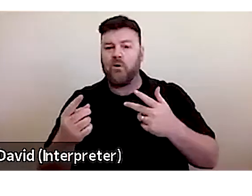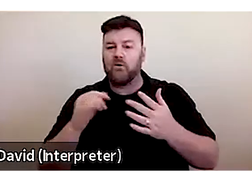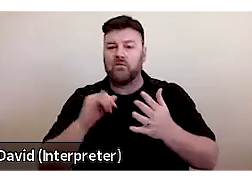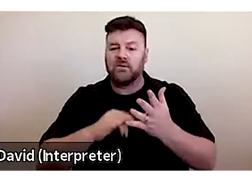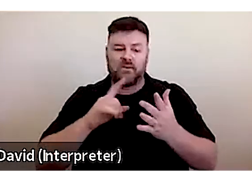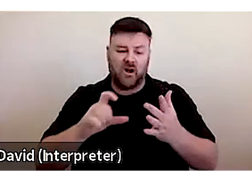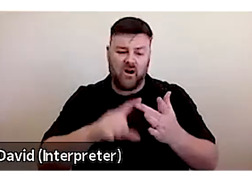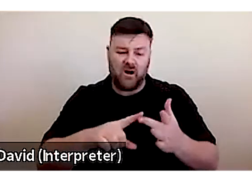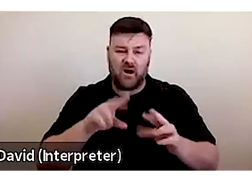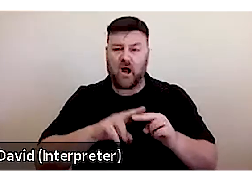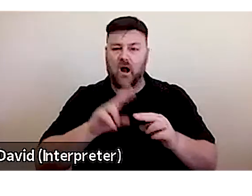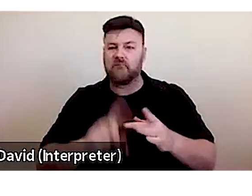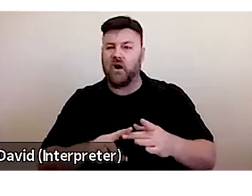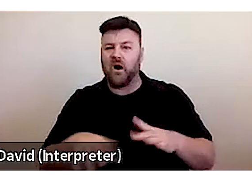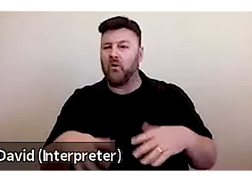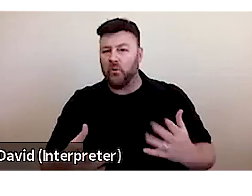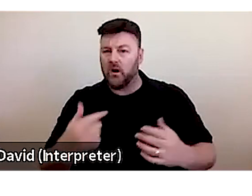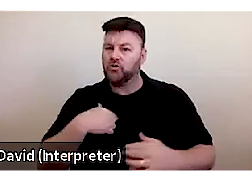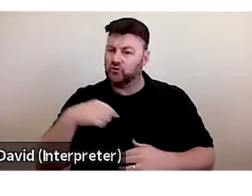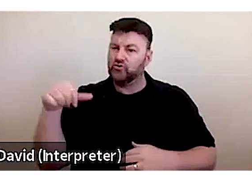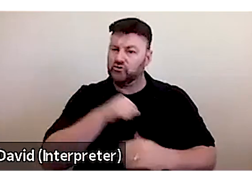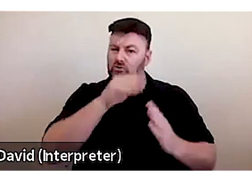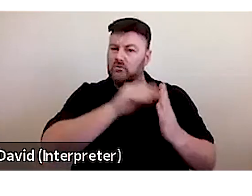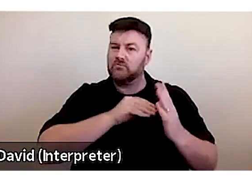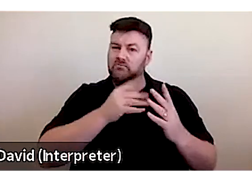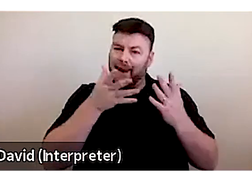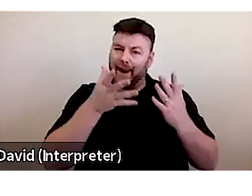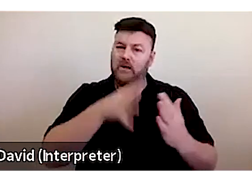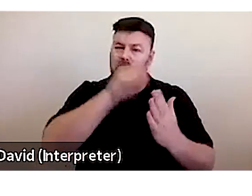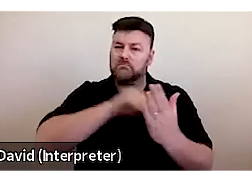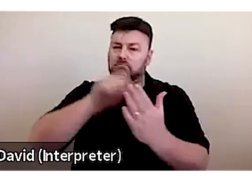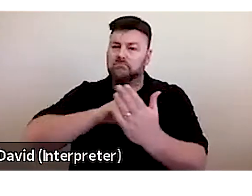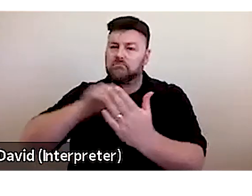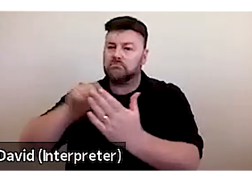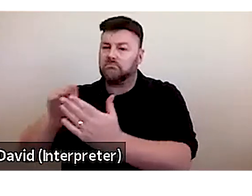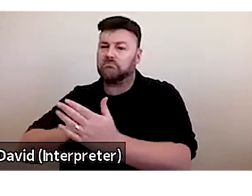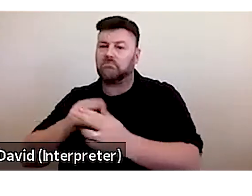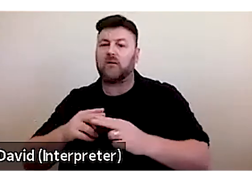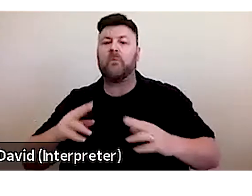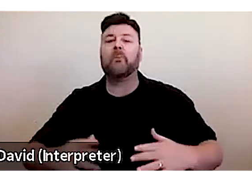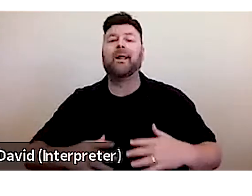You should be able to be applying for every show in every kind of media.